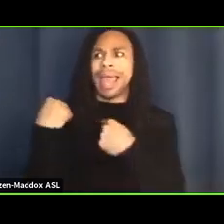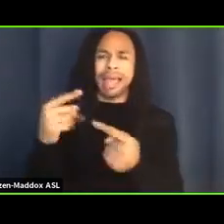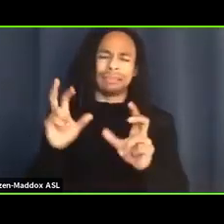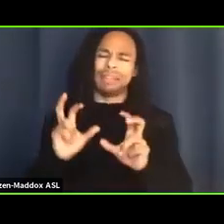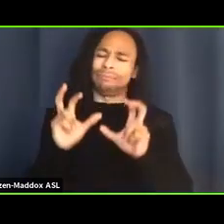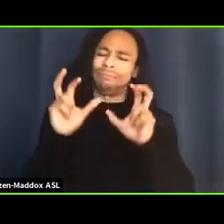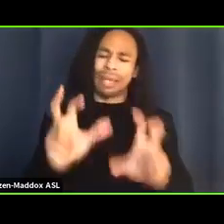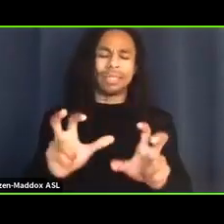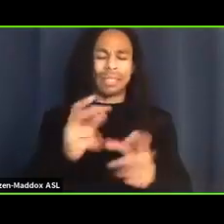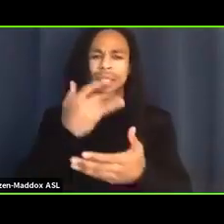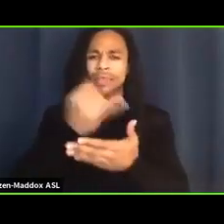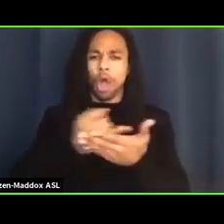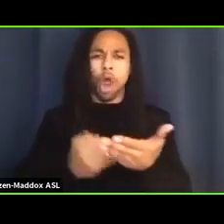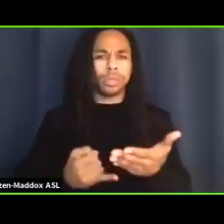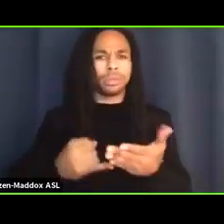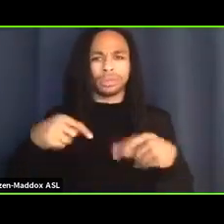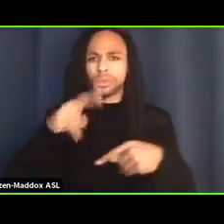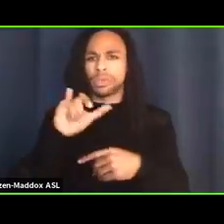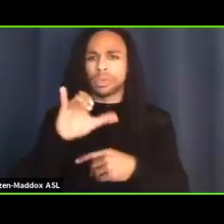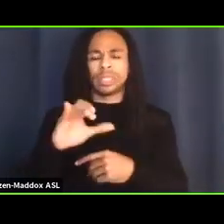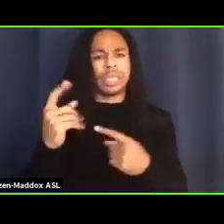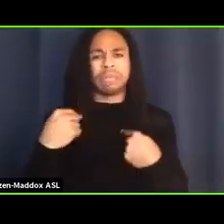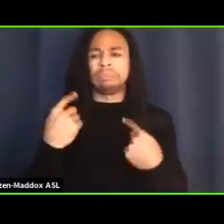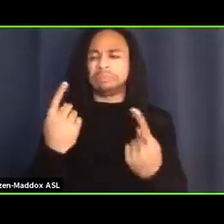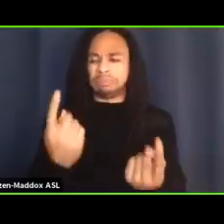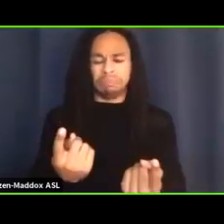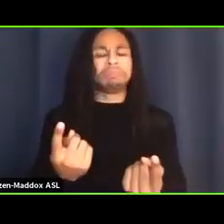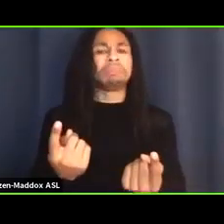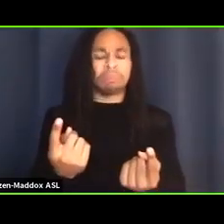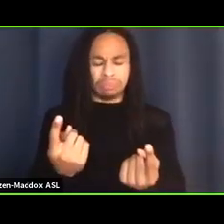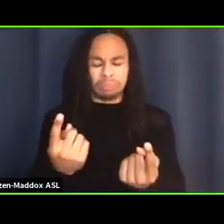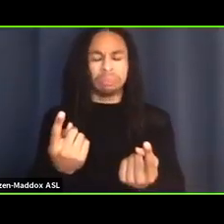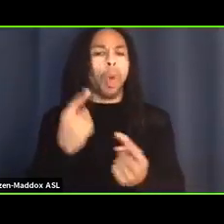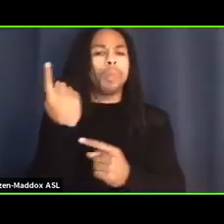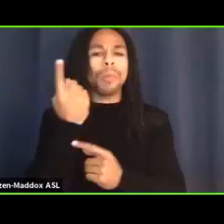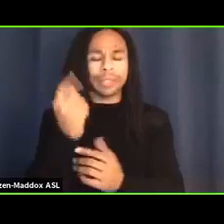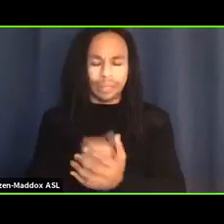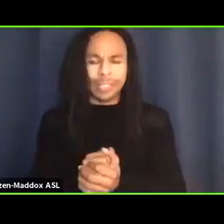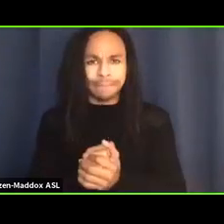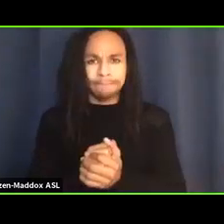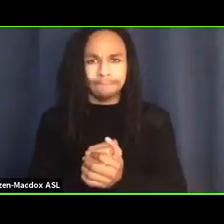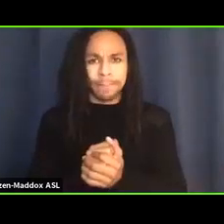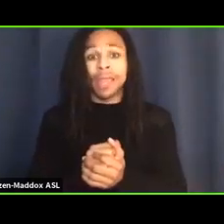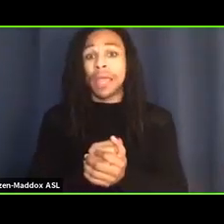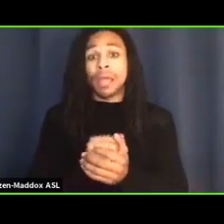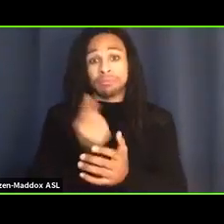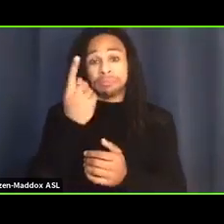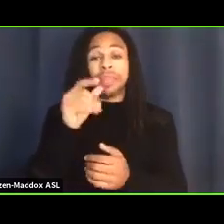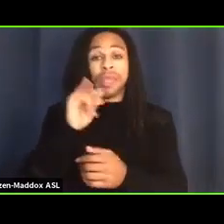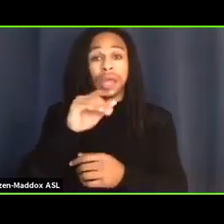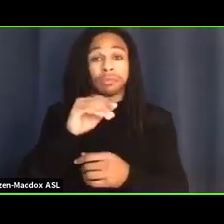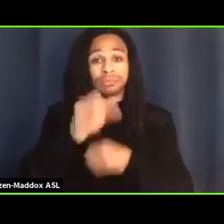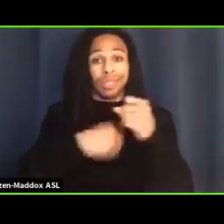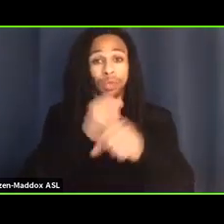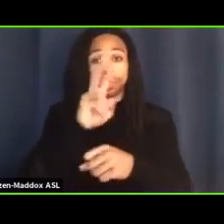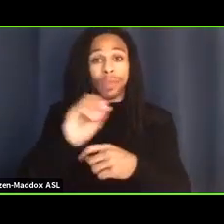moment and the spread of this virus is triggering across the world, it is as a reminder of what